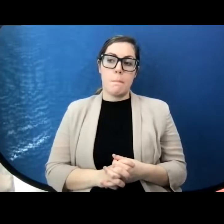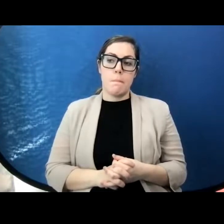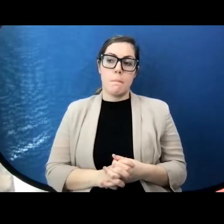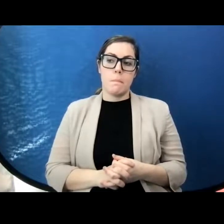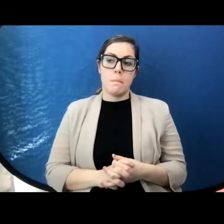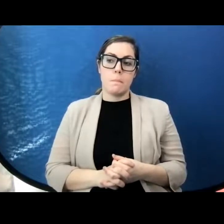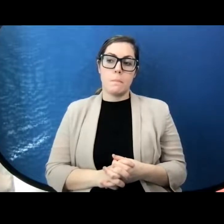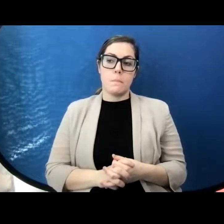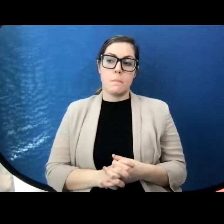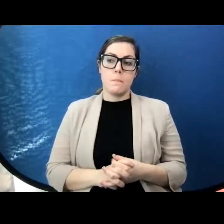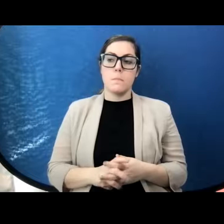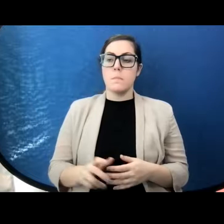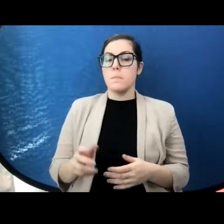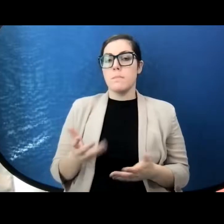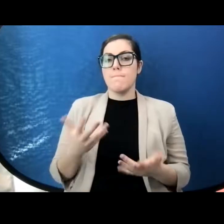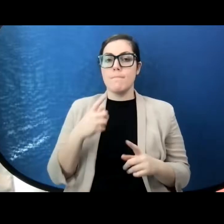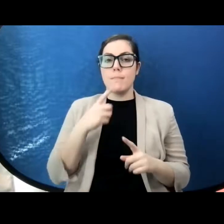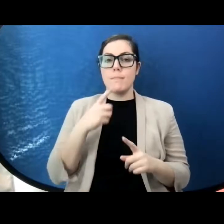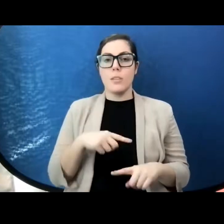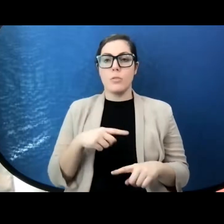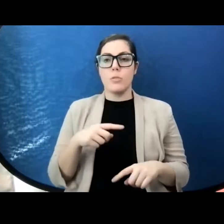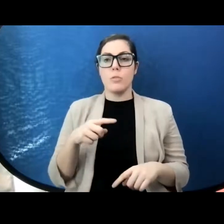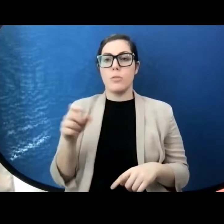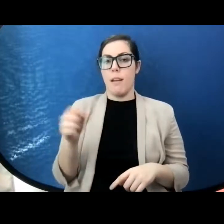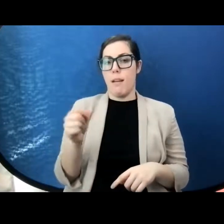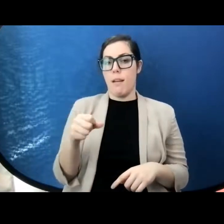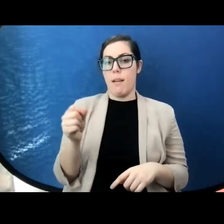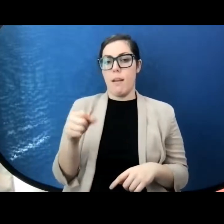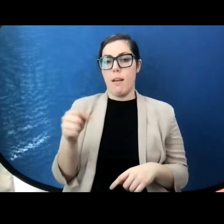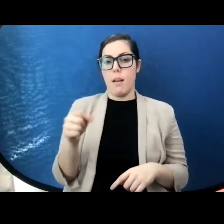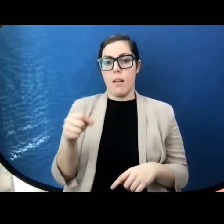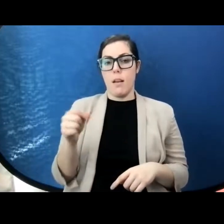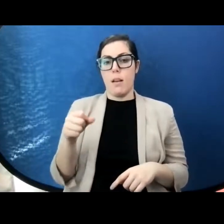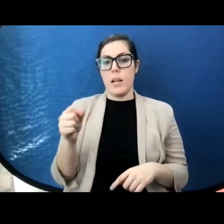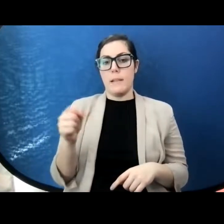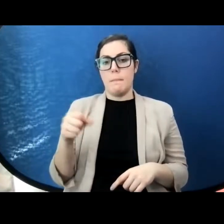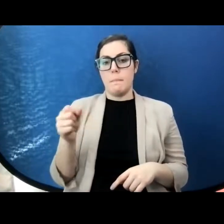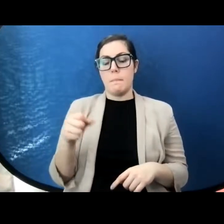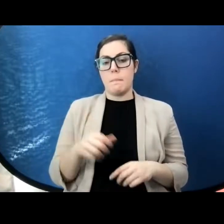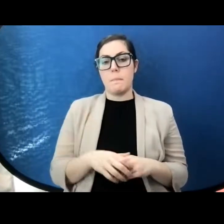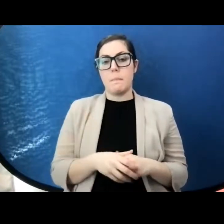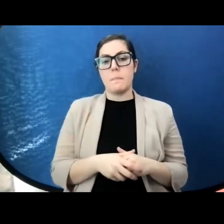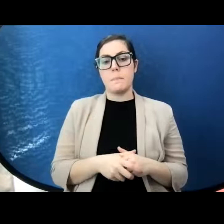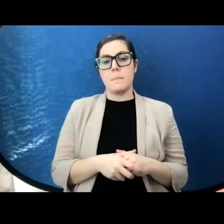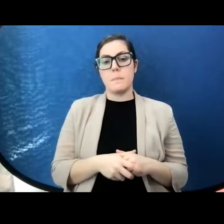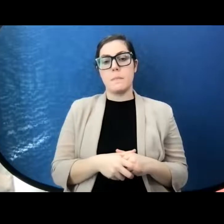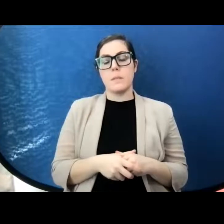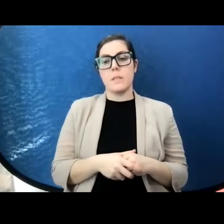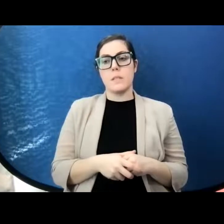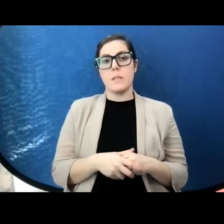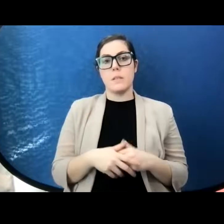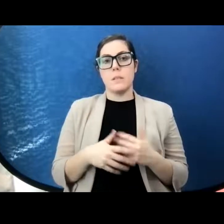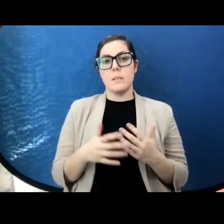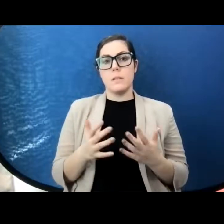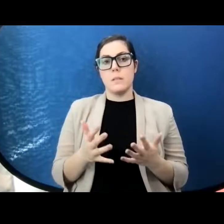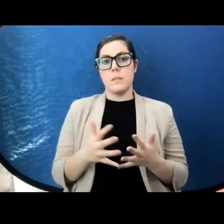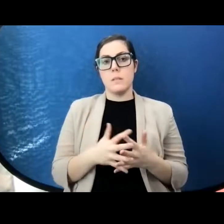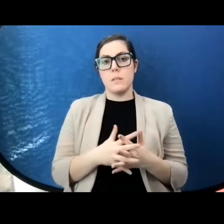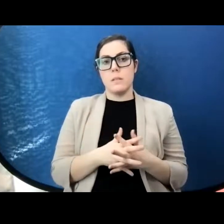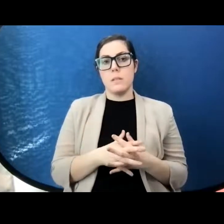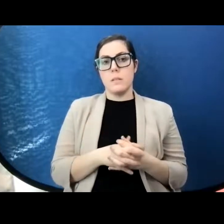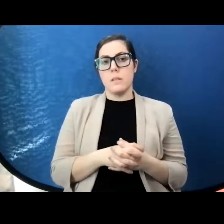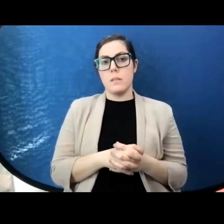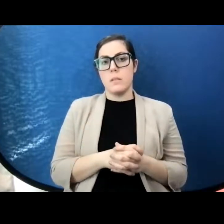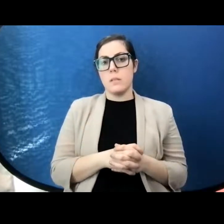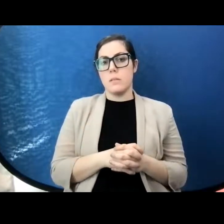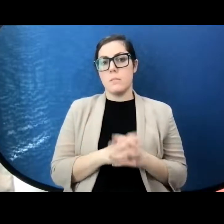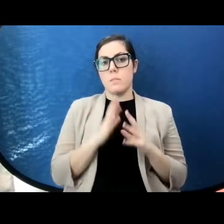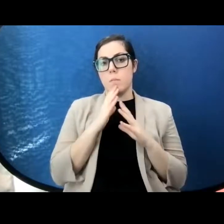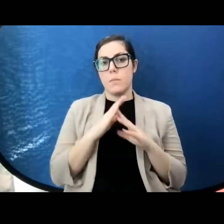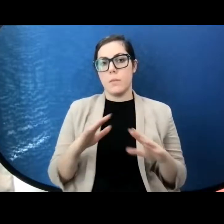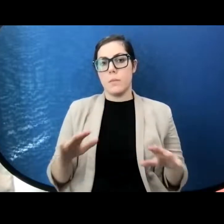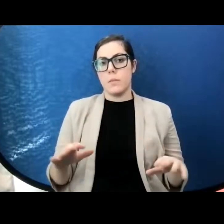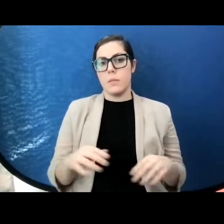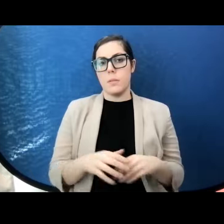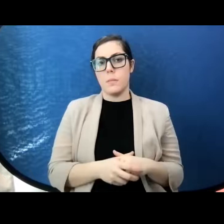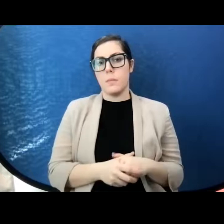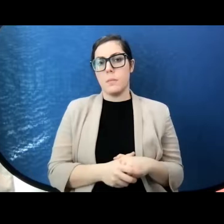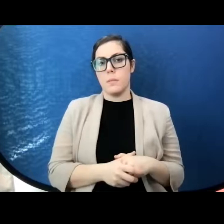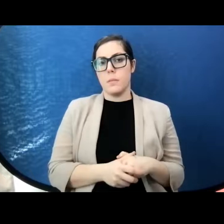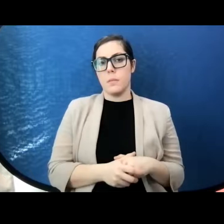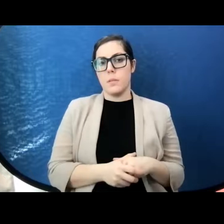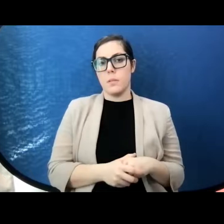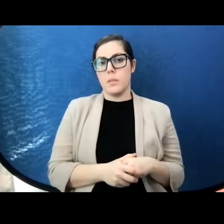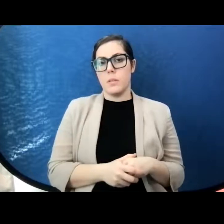I was asked to slow down. We can definitely . . .